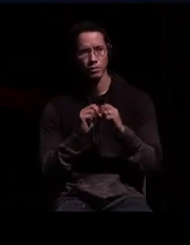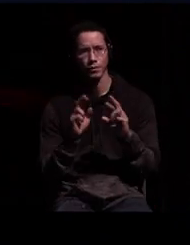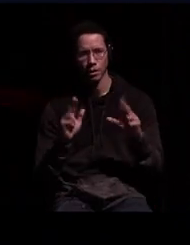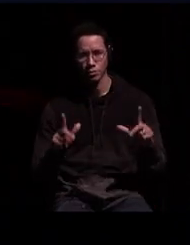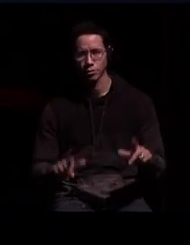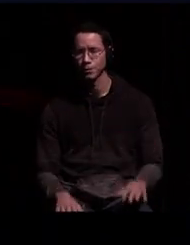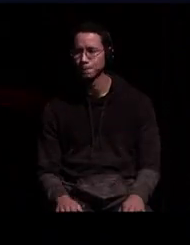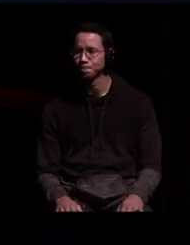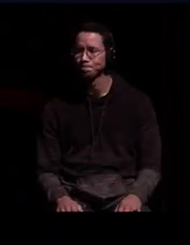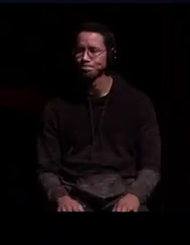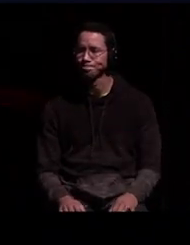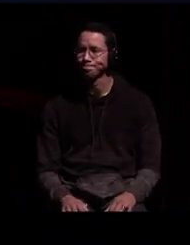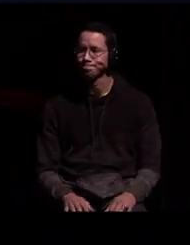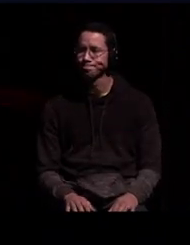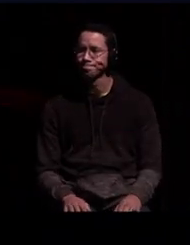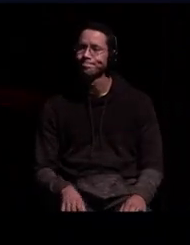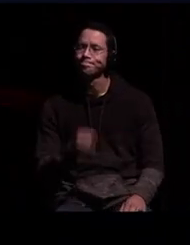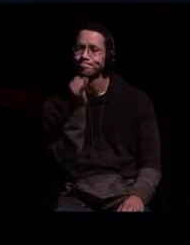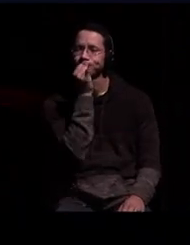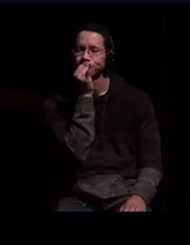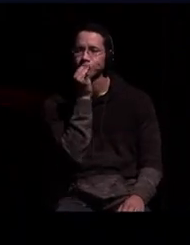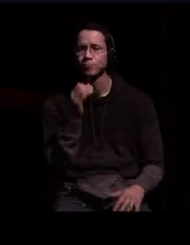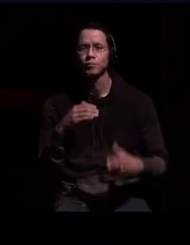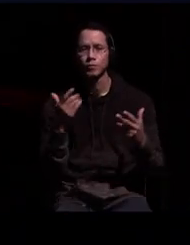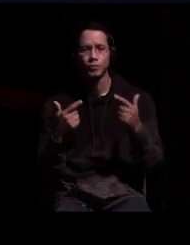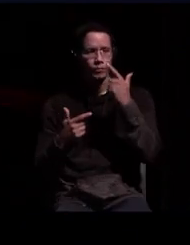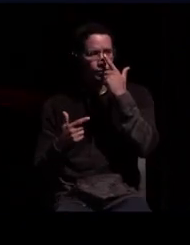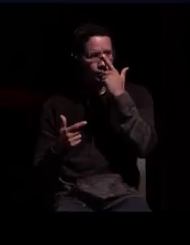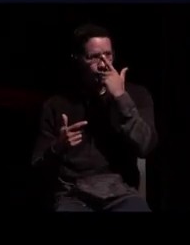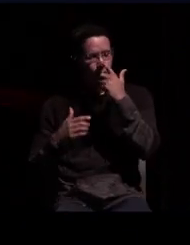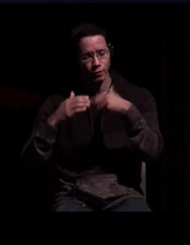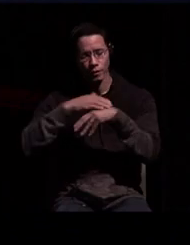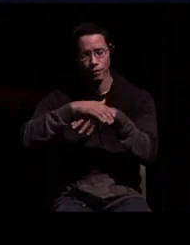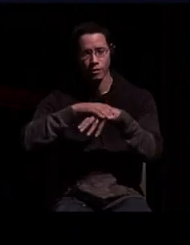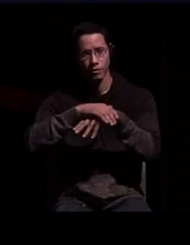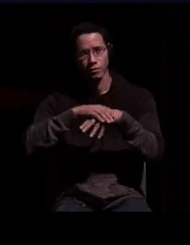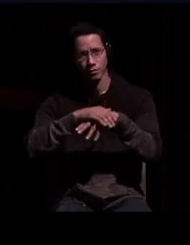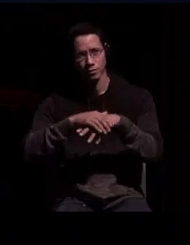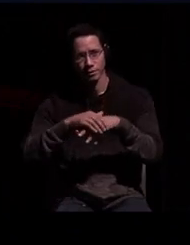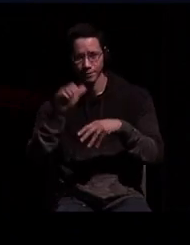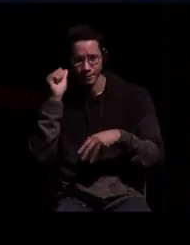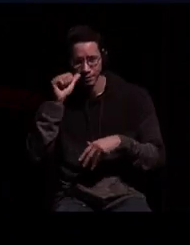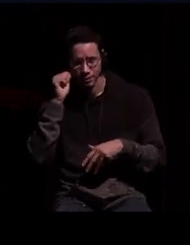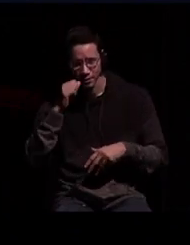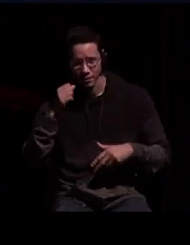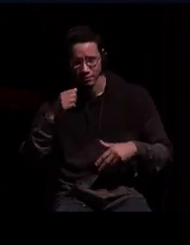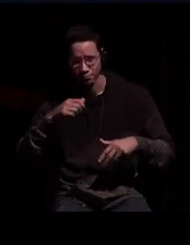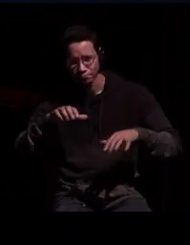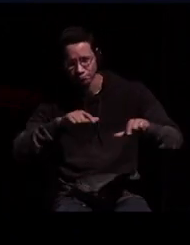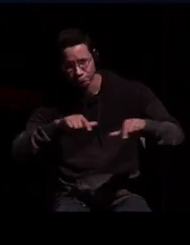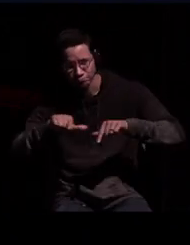and when I talk to room-maids and pay attention to their eyes and the way they express,